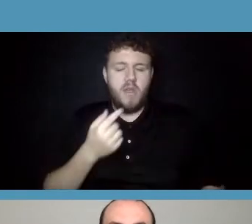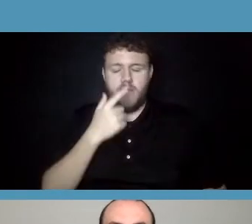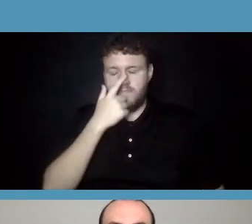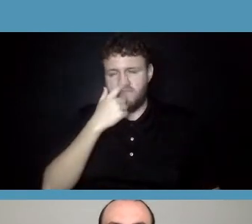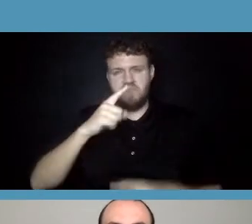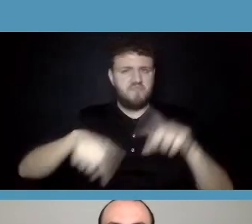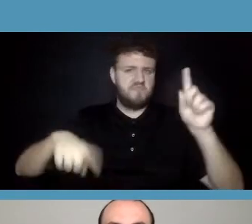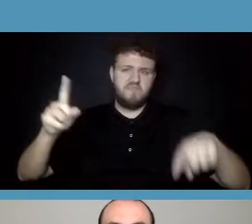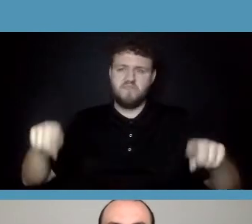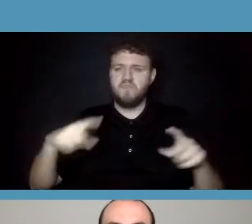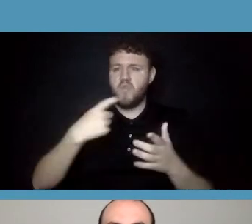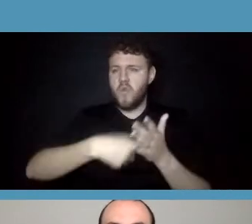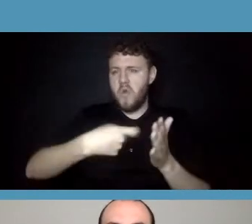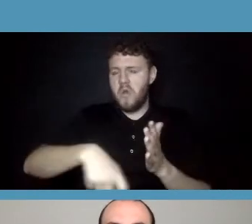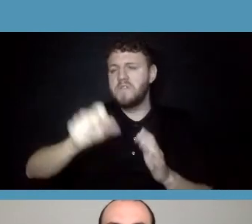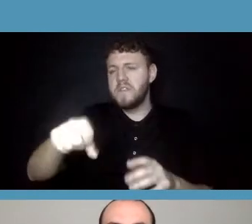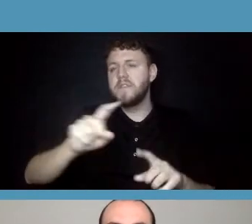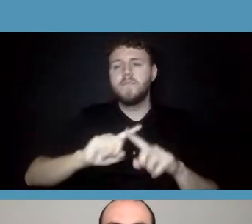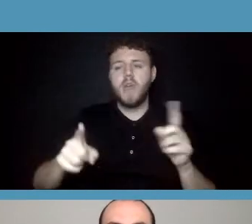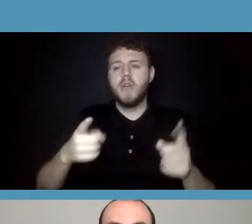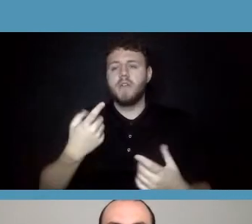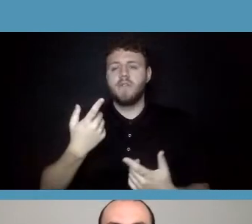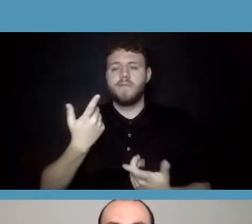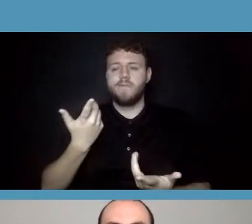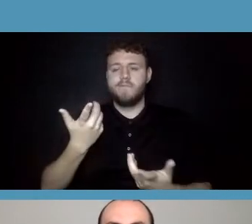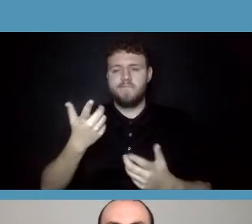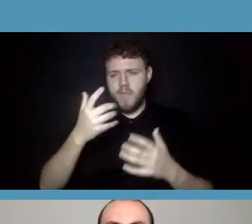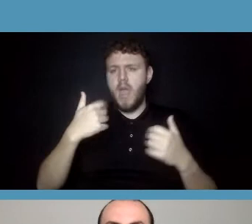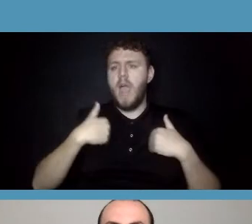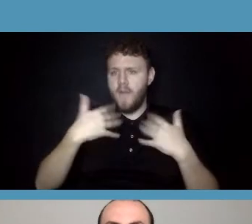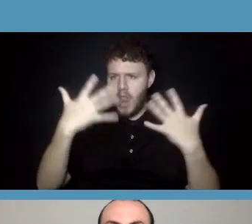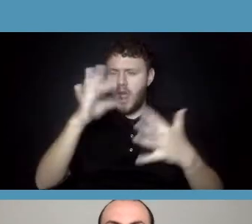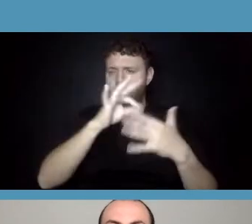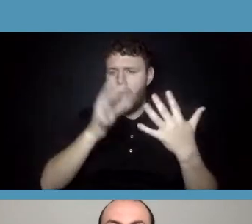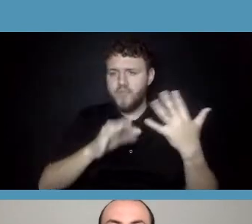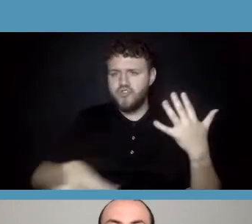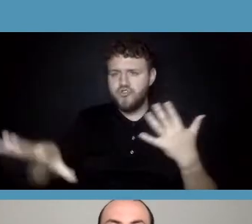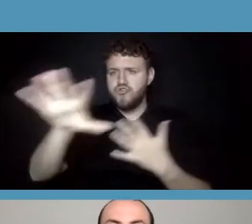but definitely there are other options out there. And one of the things we are offering